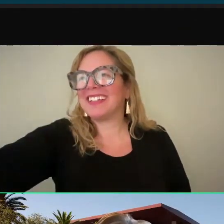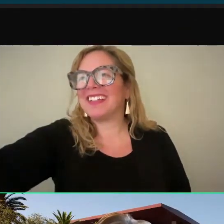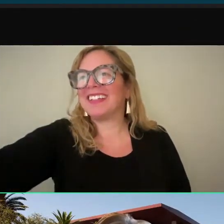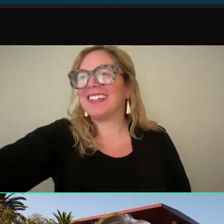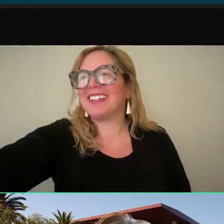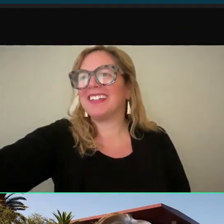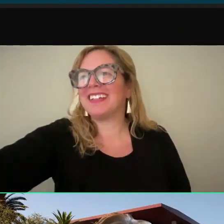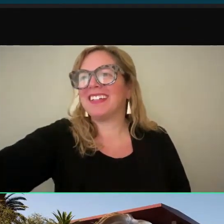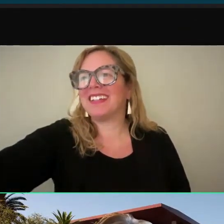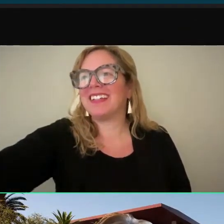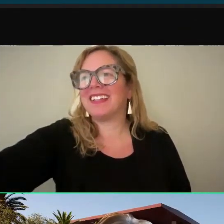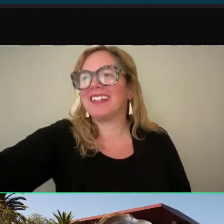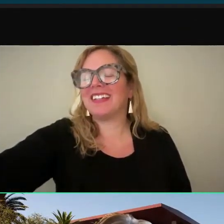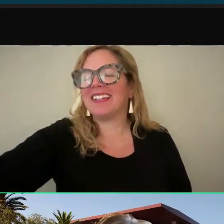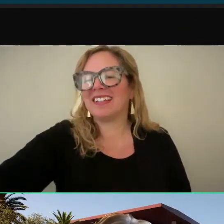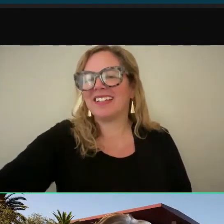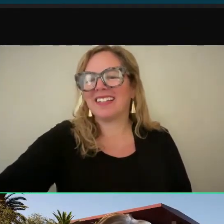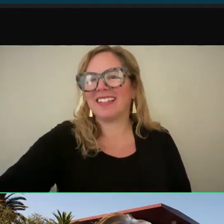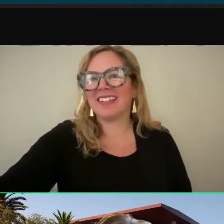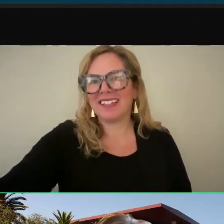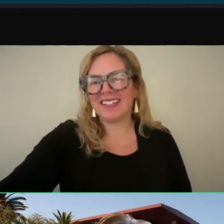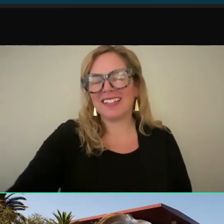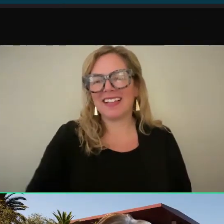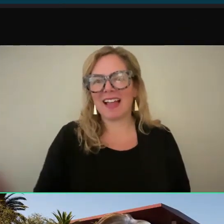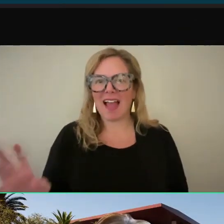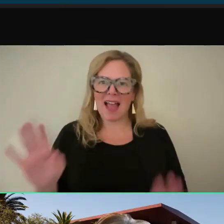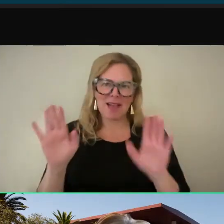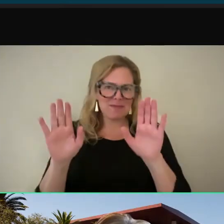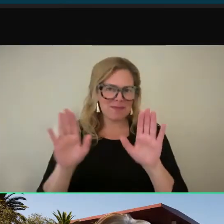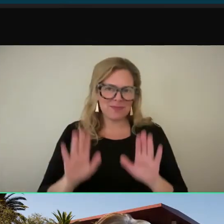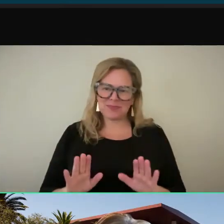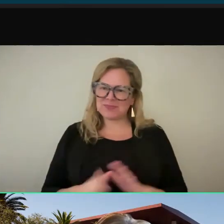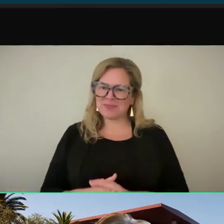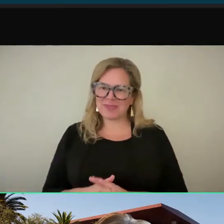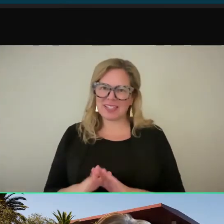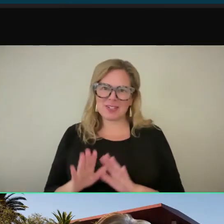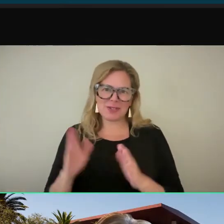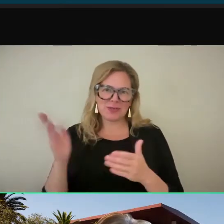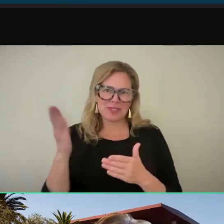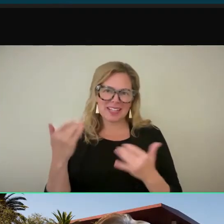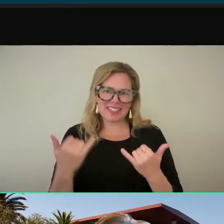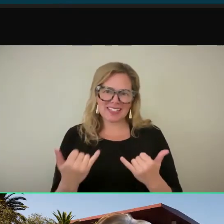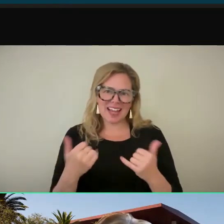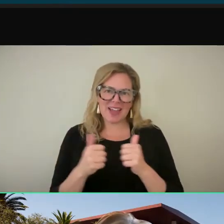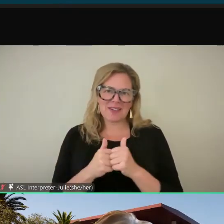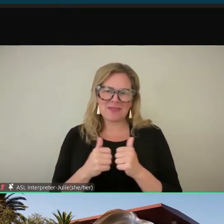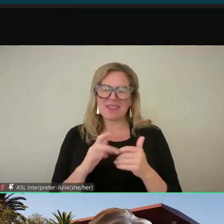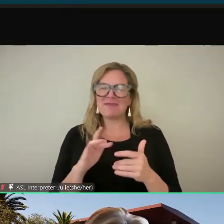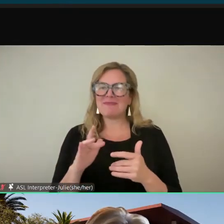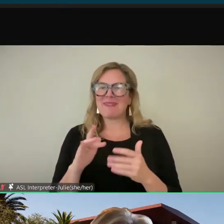be able to present today with my colleague, Zuzana Skvarkova, I hope I said that right,